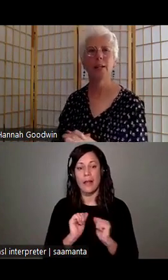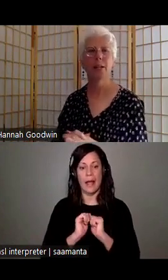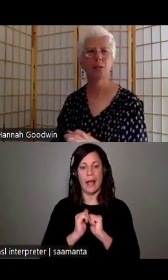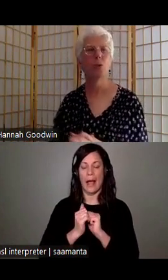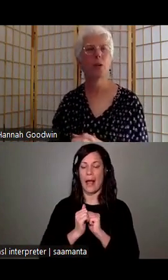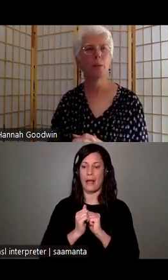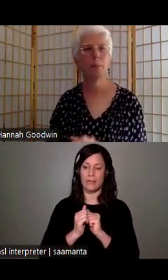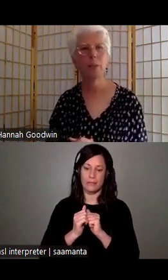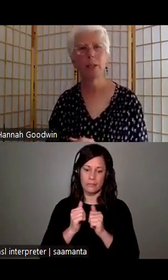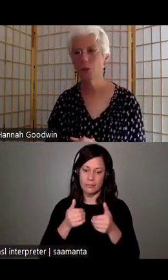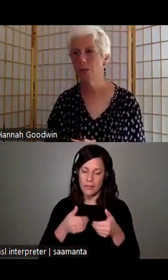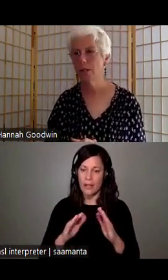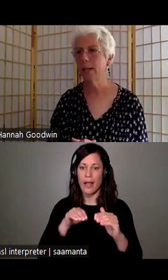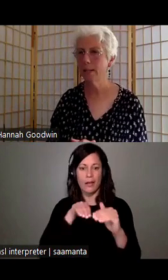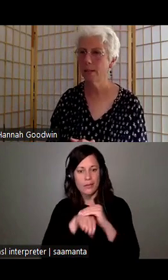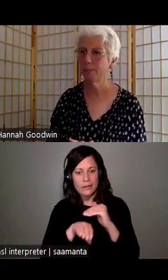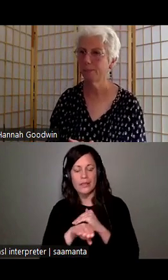in historic buildings or settings,